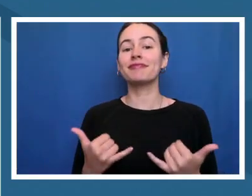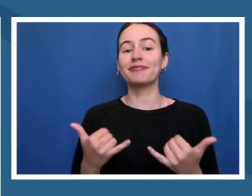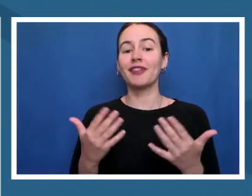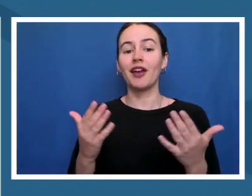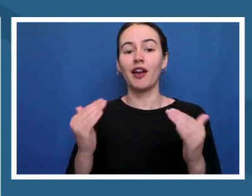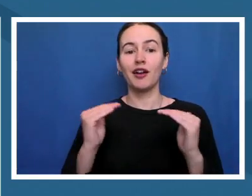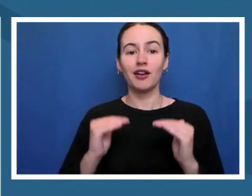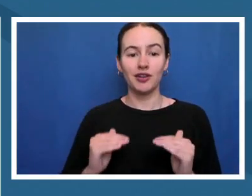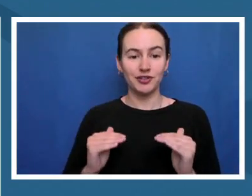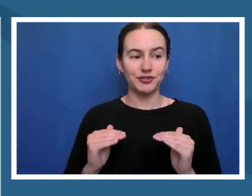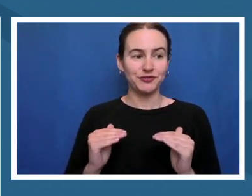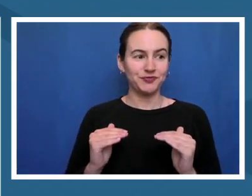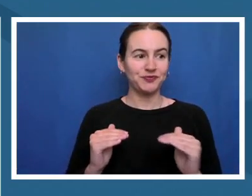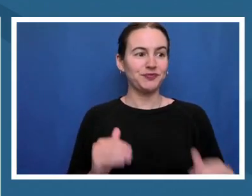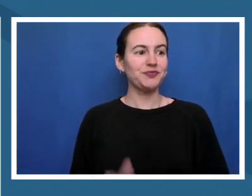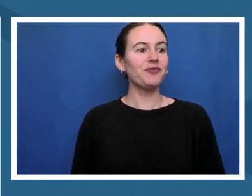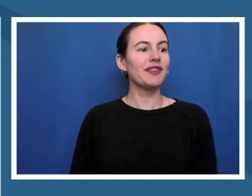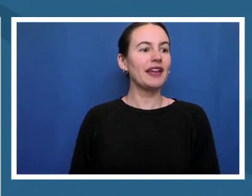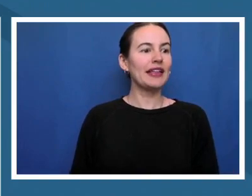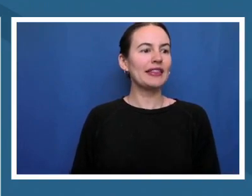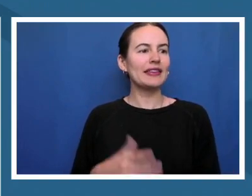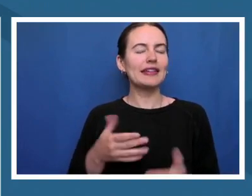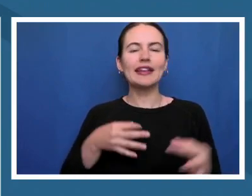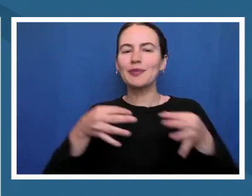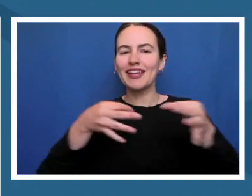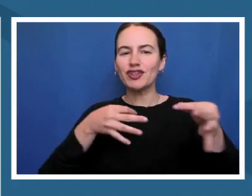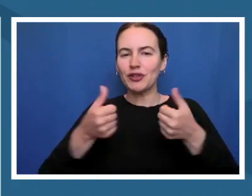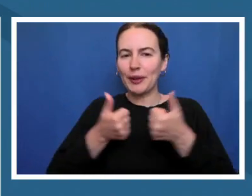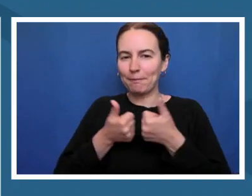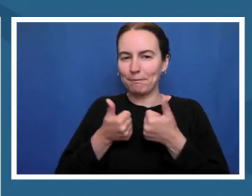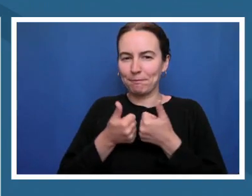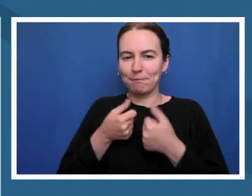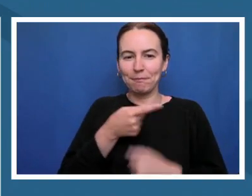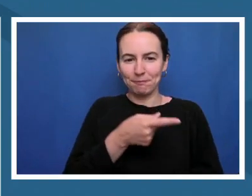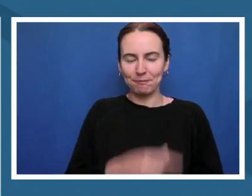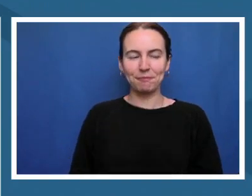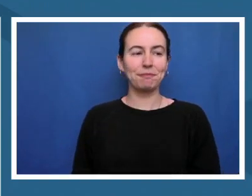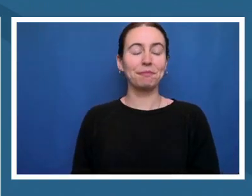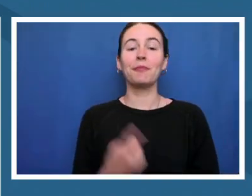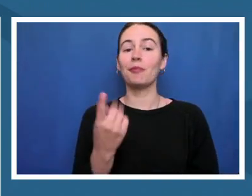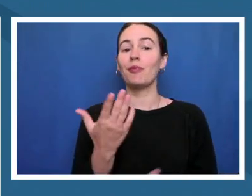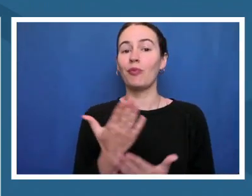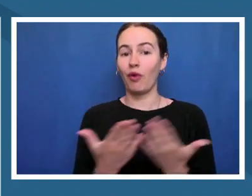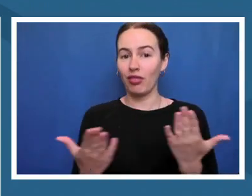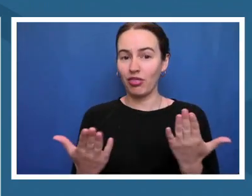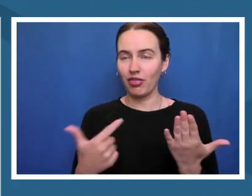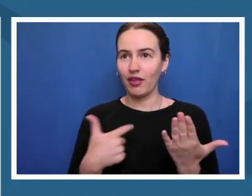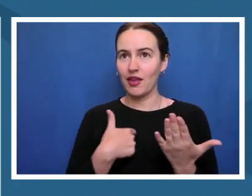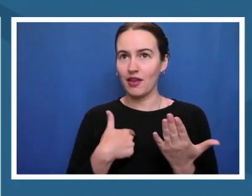is on this slide here one of the things i was really struck by when seeing